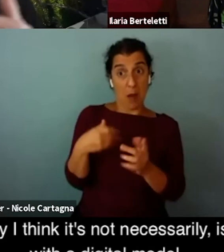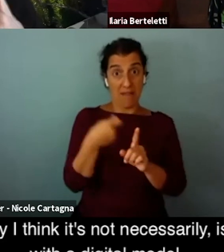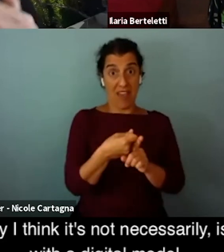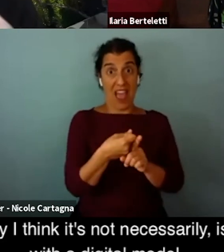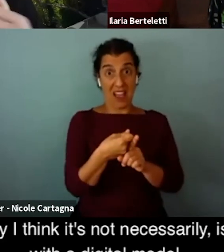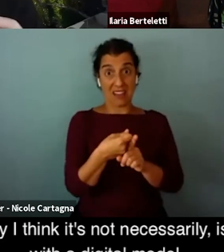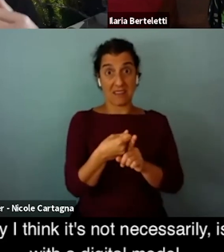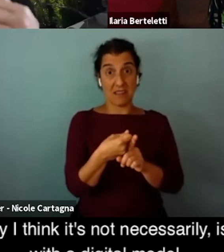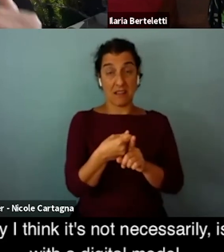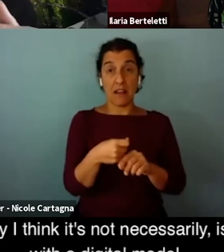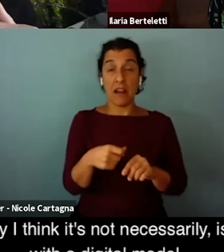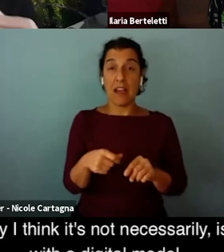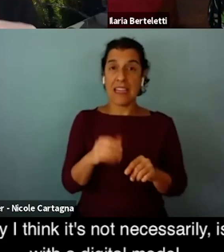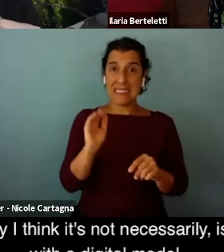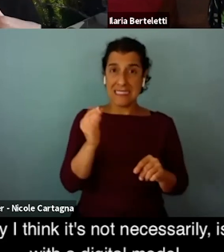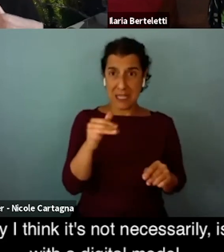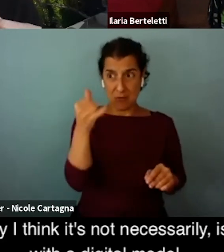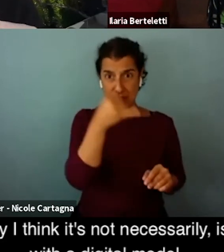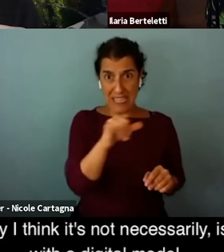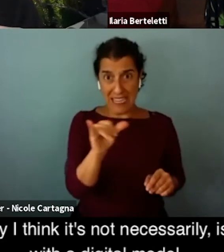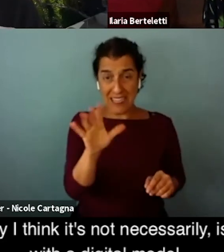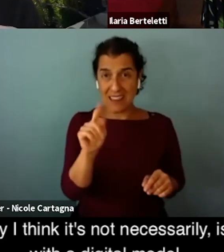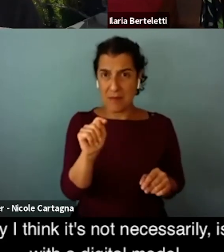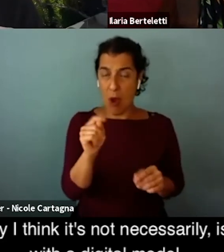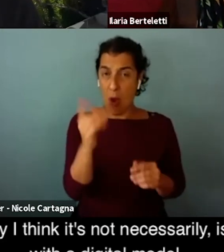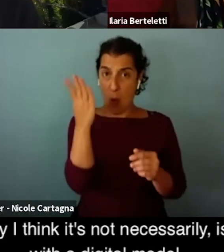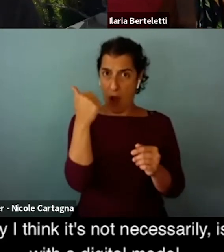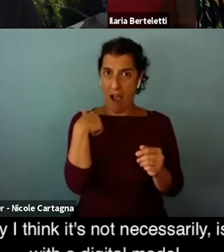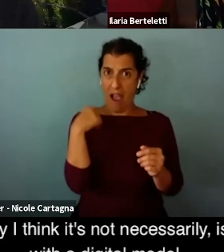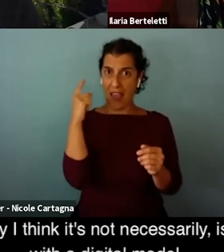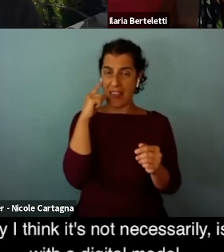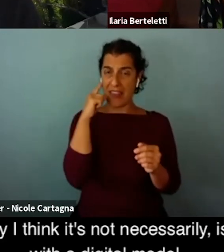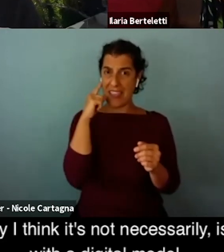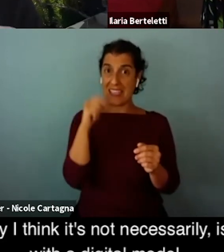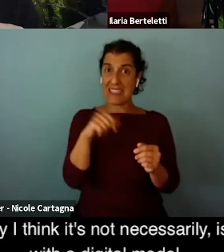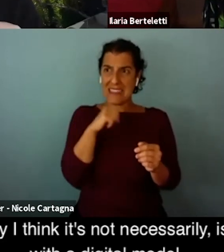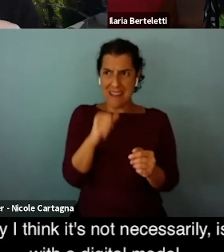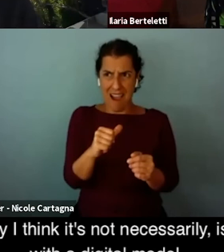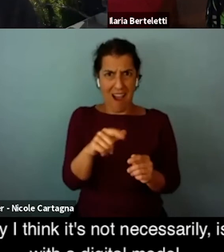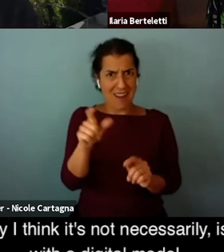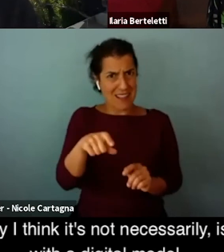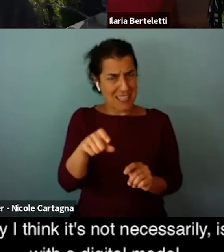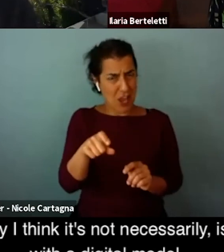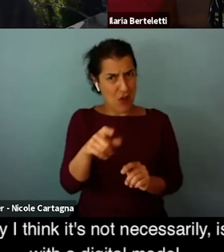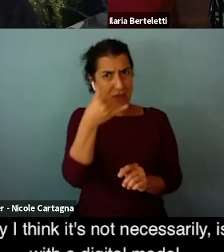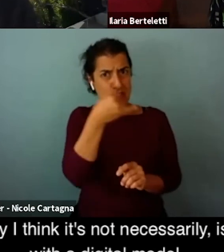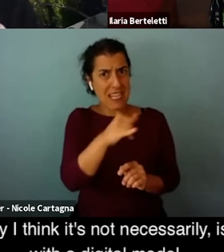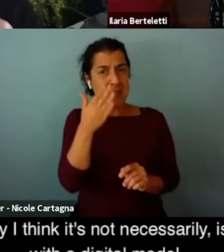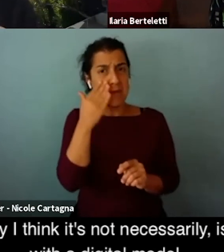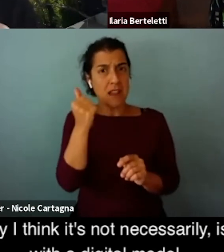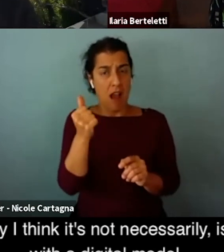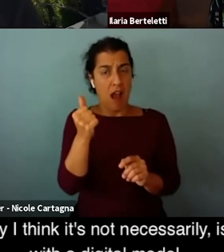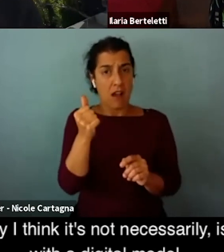this seems ridiculous but why i think it's not necessarily is because when you're interacting